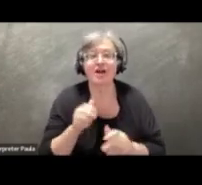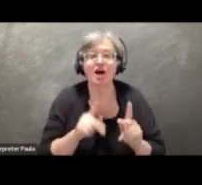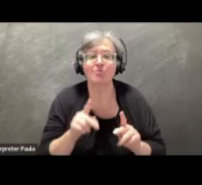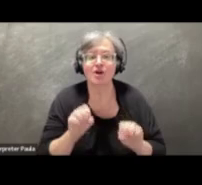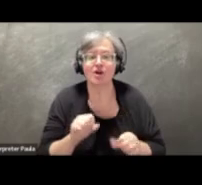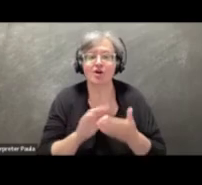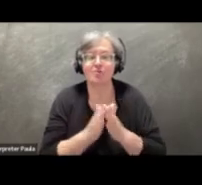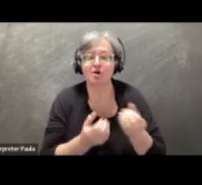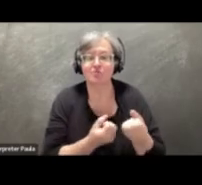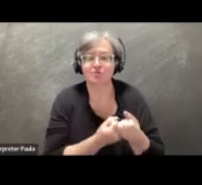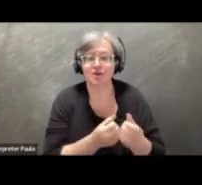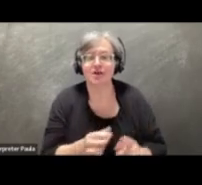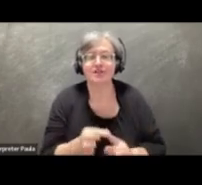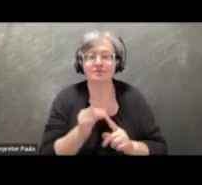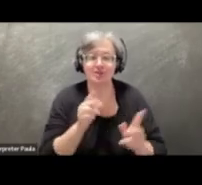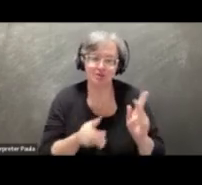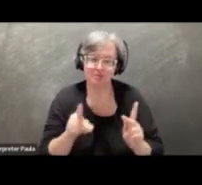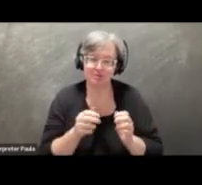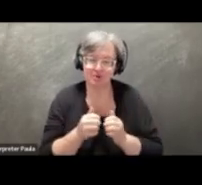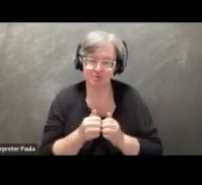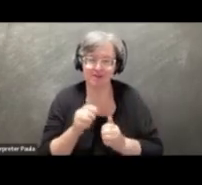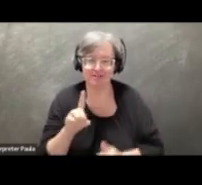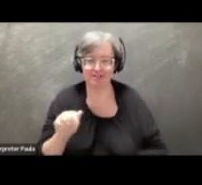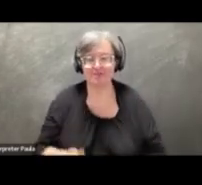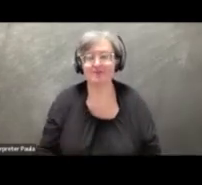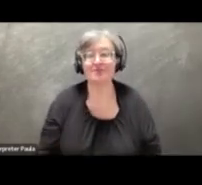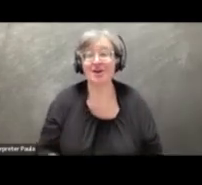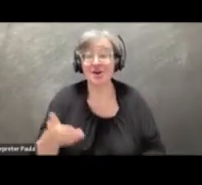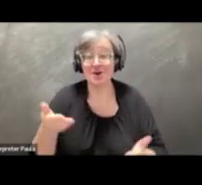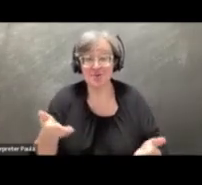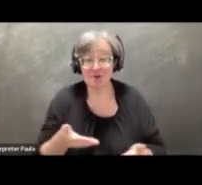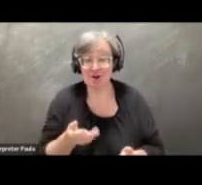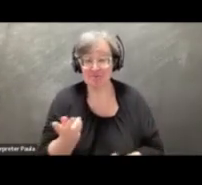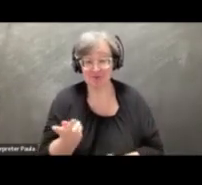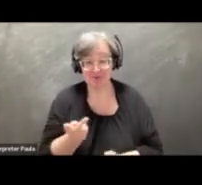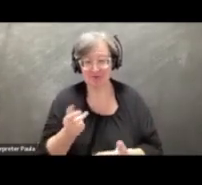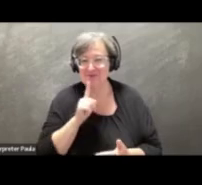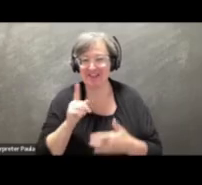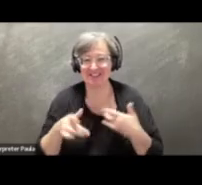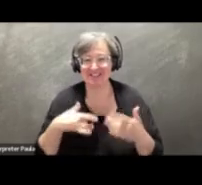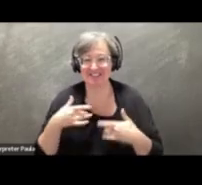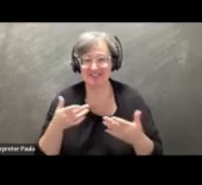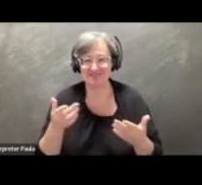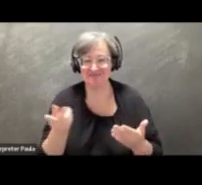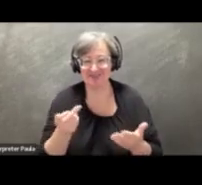and especially those people with disabilities. So welcome Bob and Alva. We're so excited to have you here and learn from you